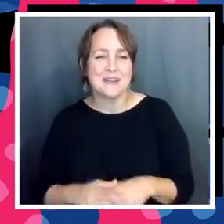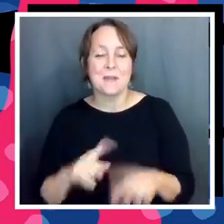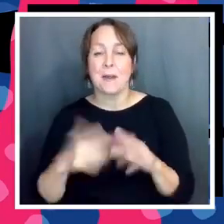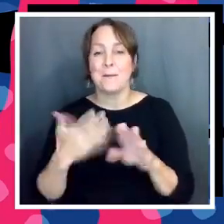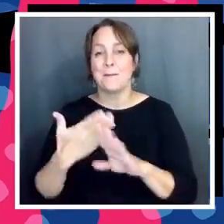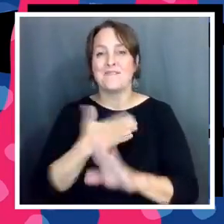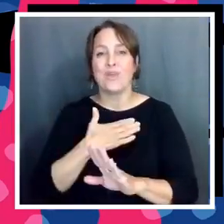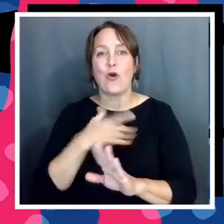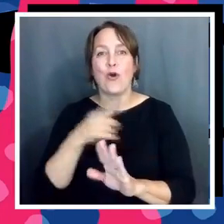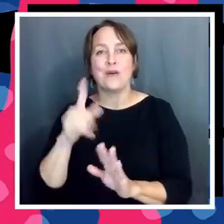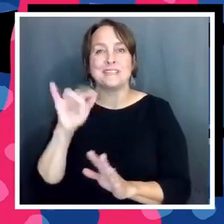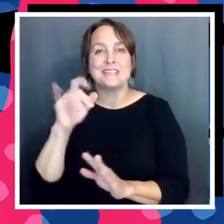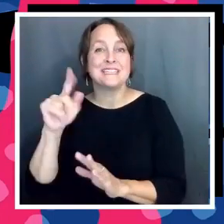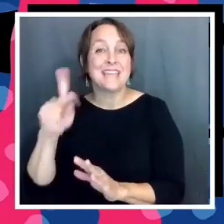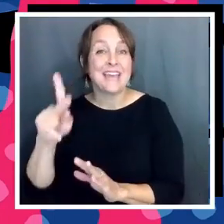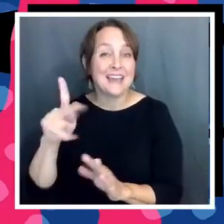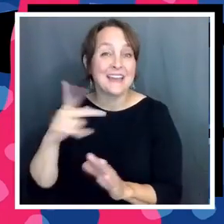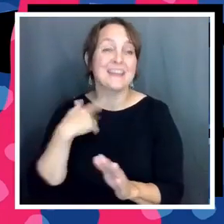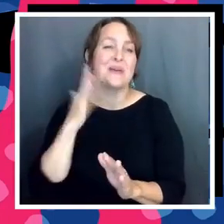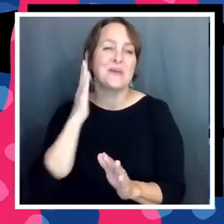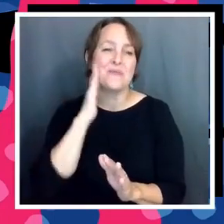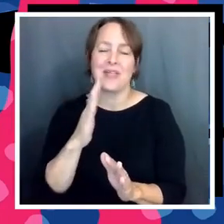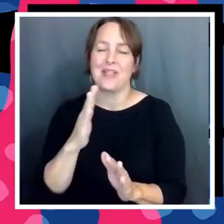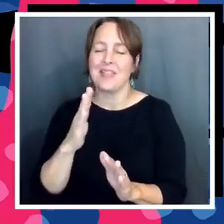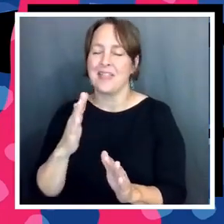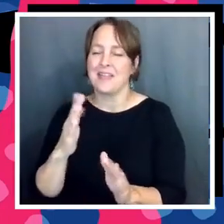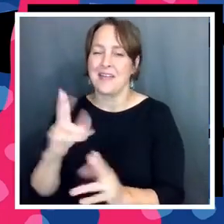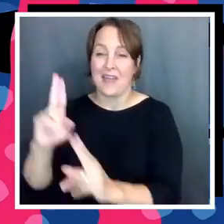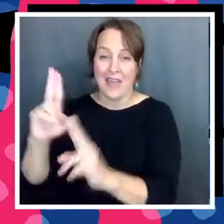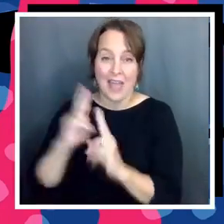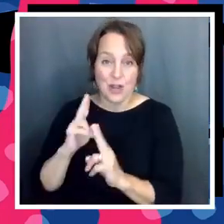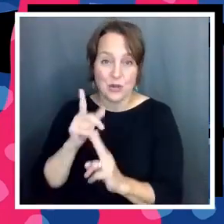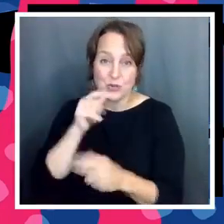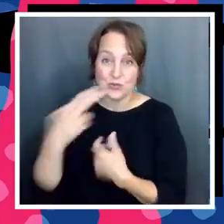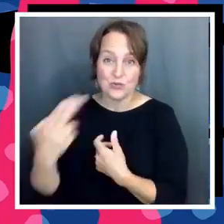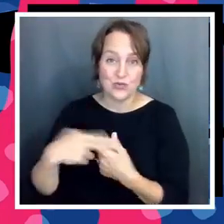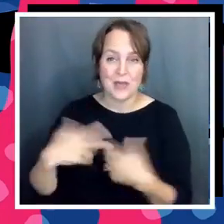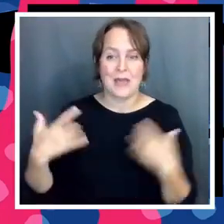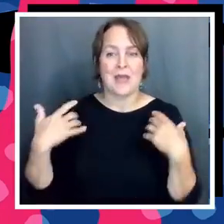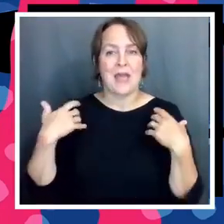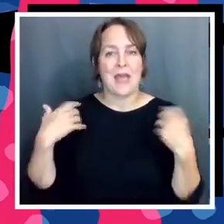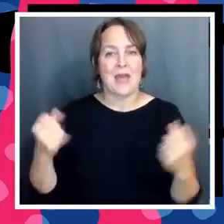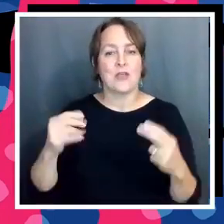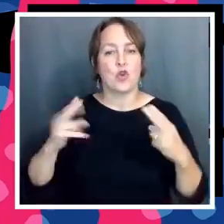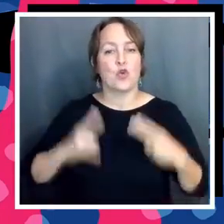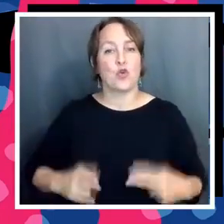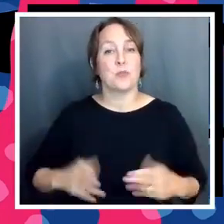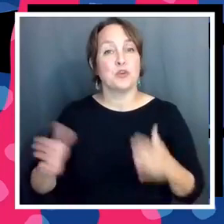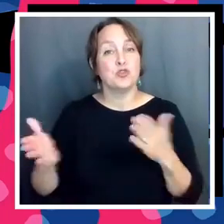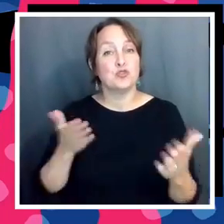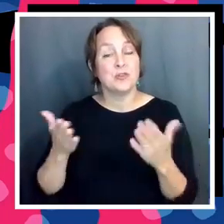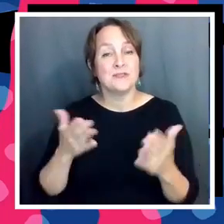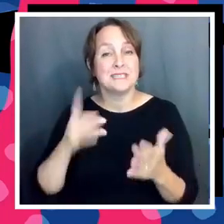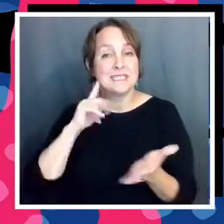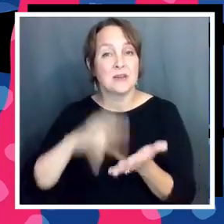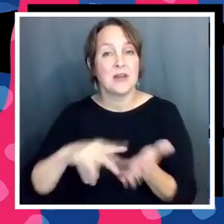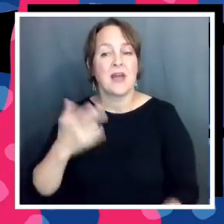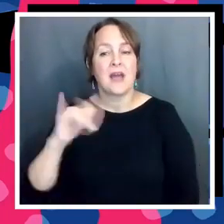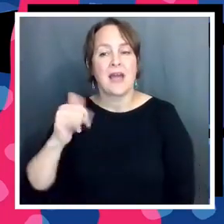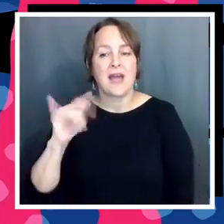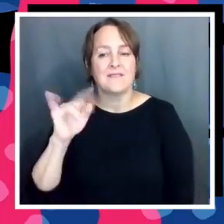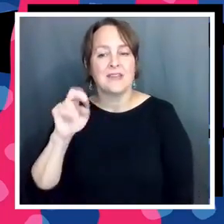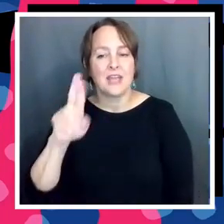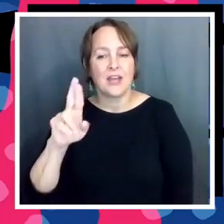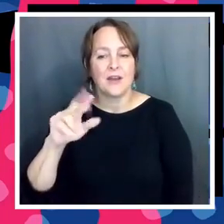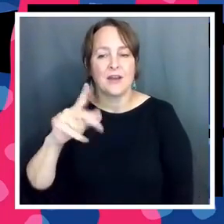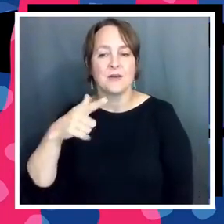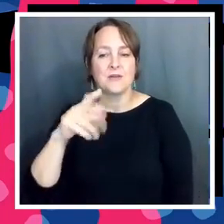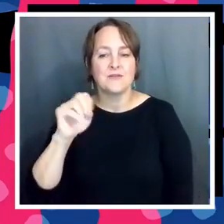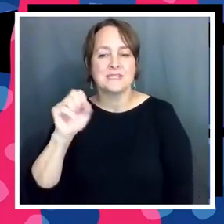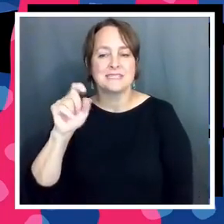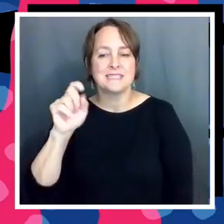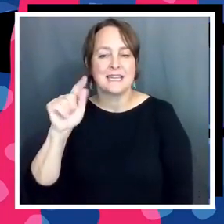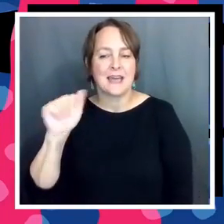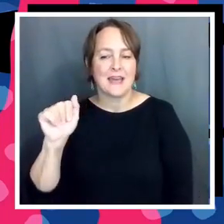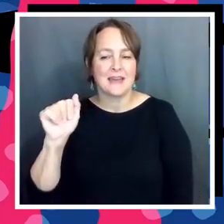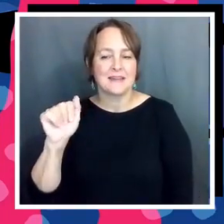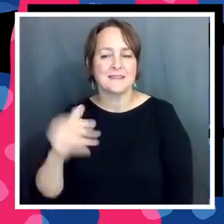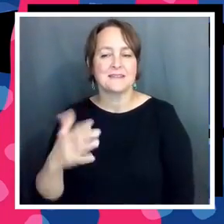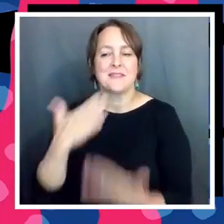THE CHILD TAX CREDIT INCLUDING